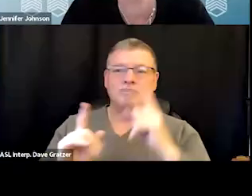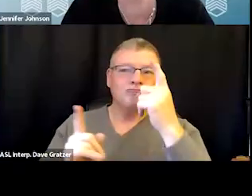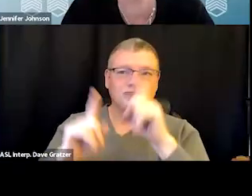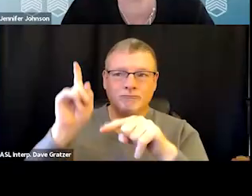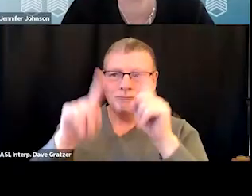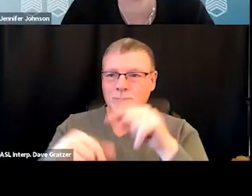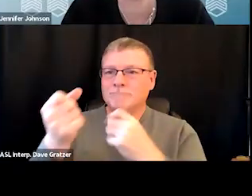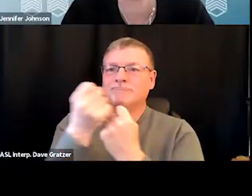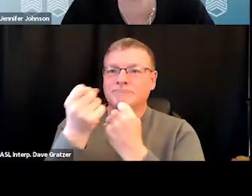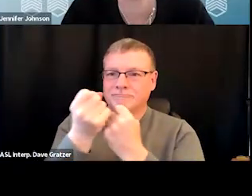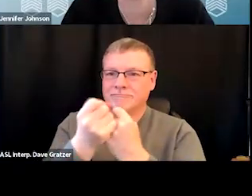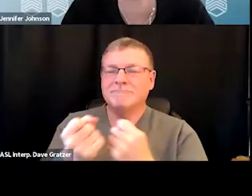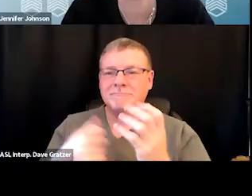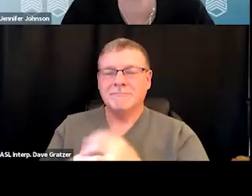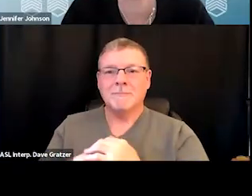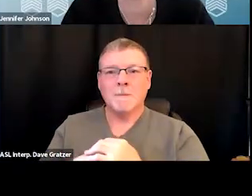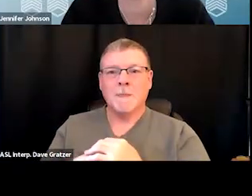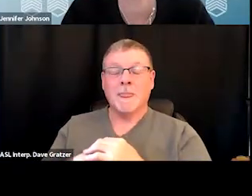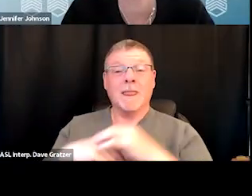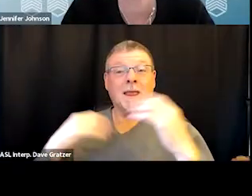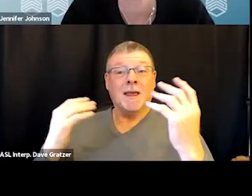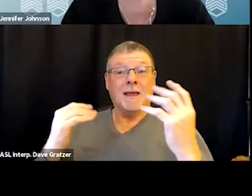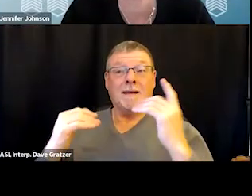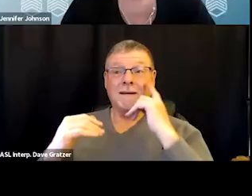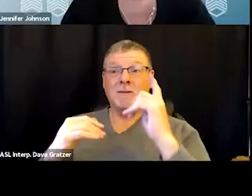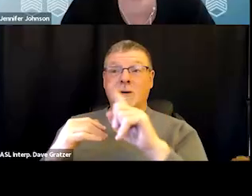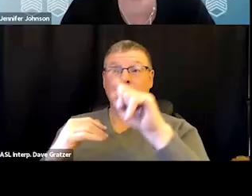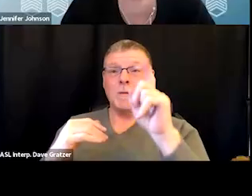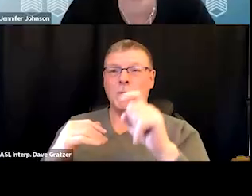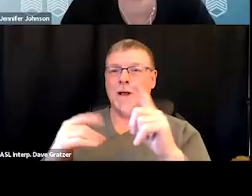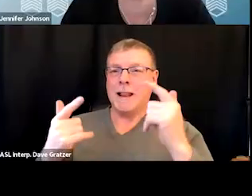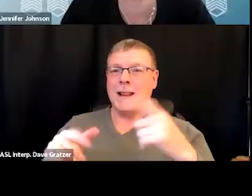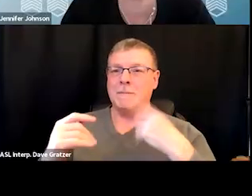And, uh, so in terms of the questions, let me just take a quick look